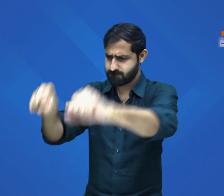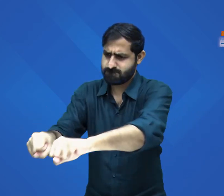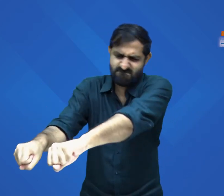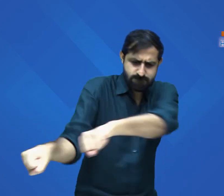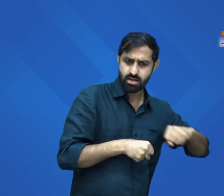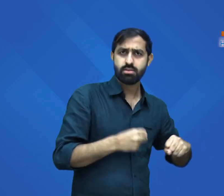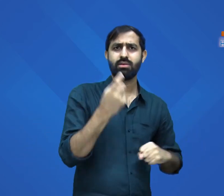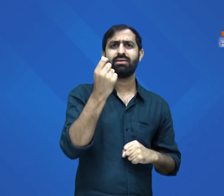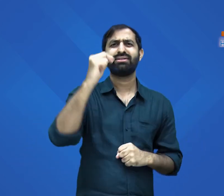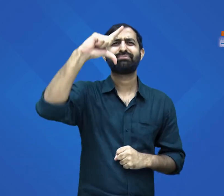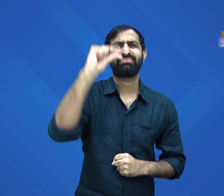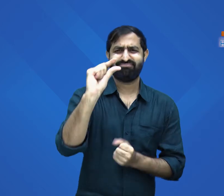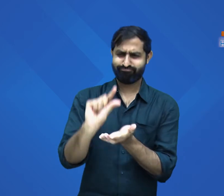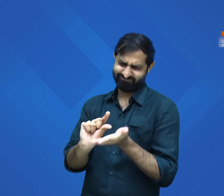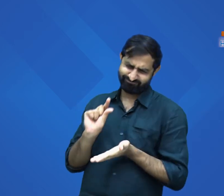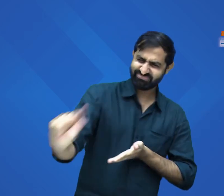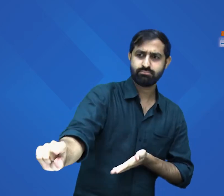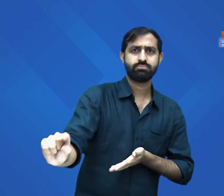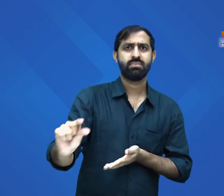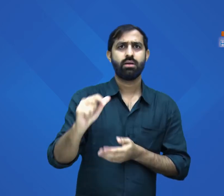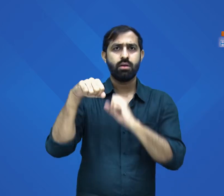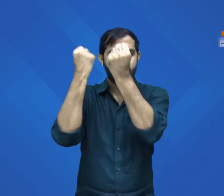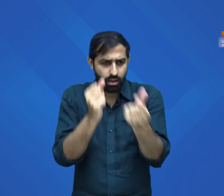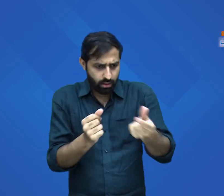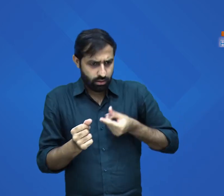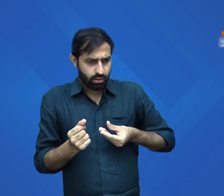Those farmers had to depend on rich people for work and they were not getting paid enough.